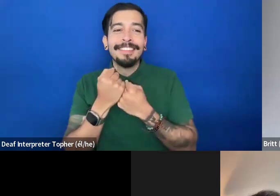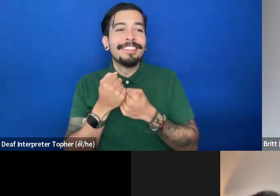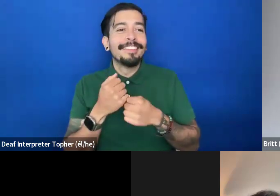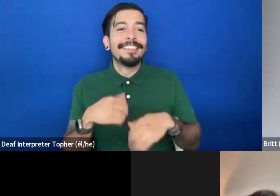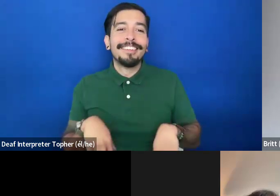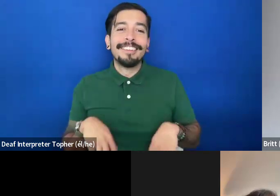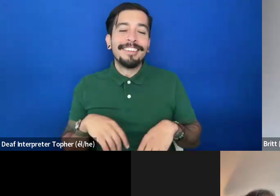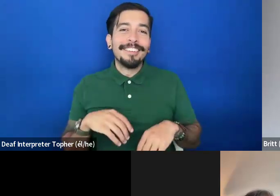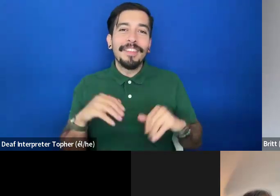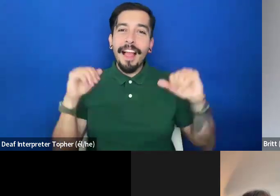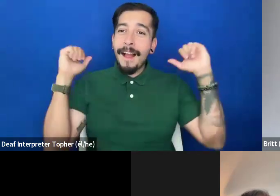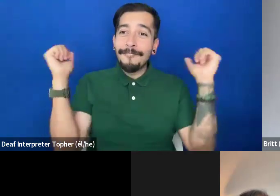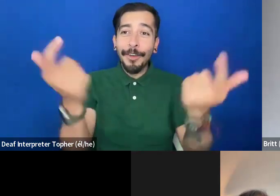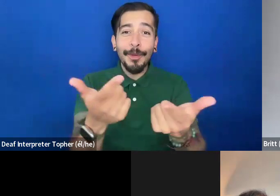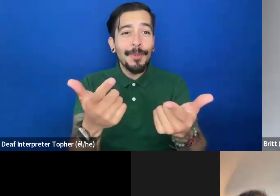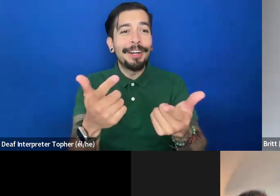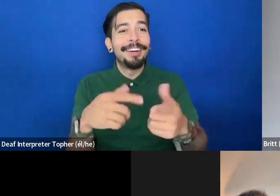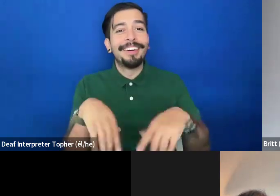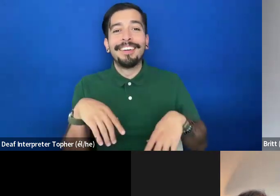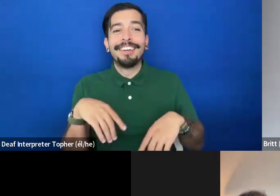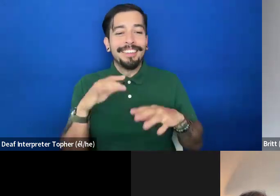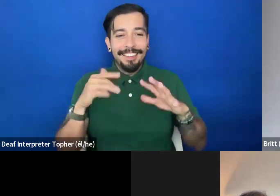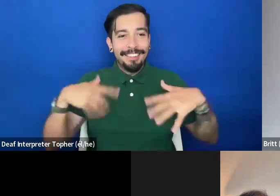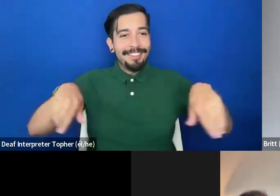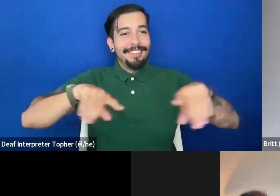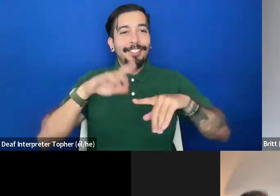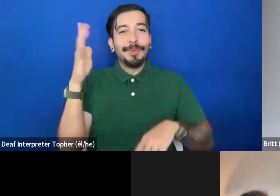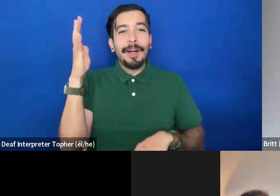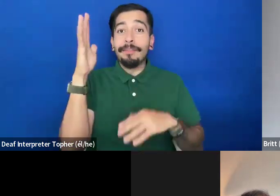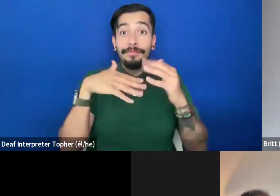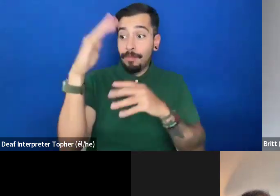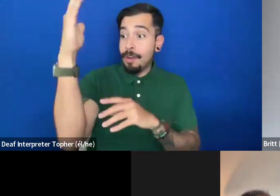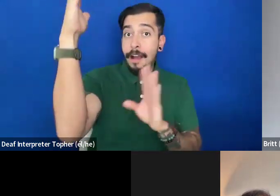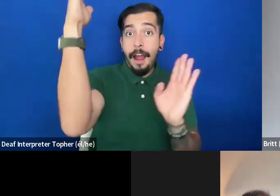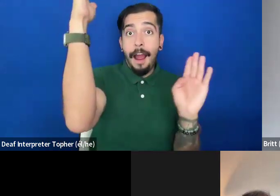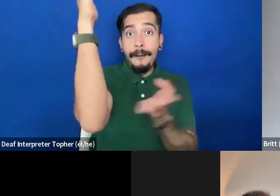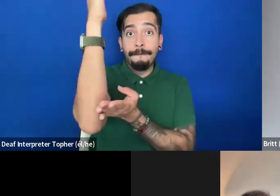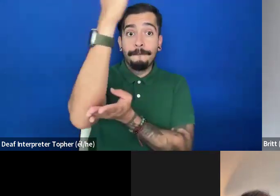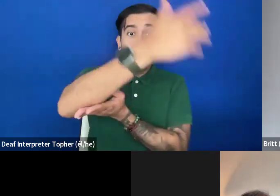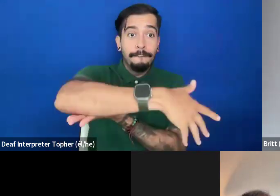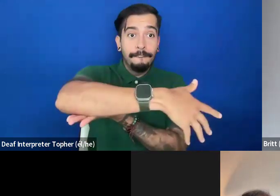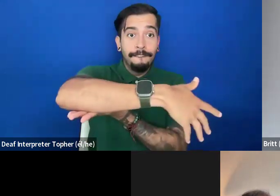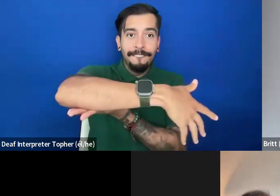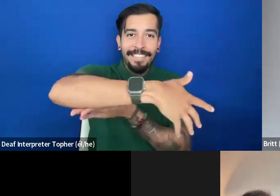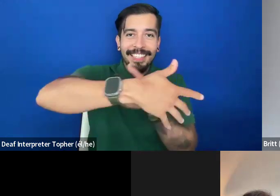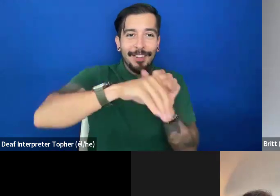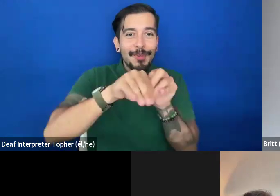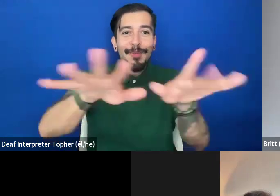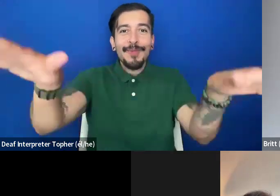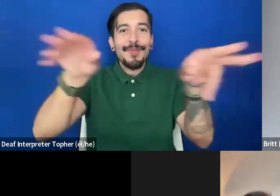And, and that reminds me so much about disabled survival and about how underground organizing is so necessary